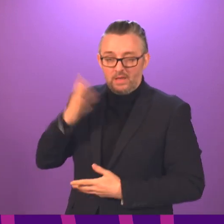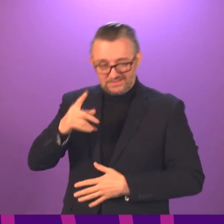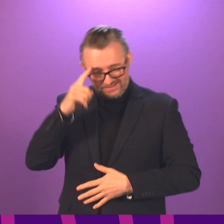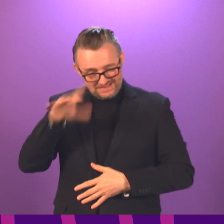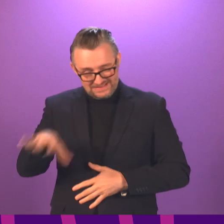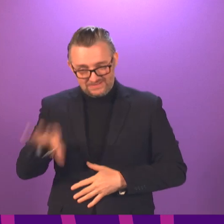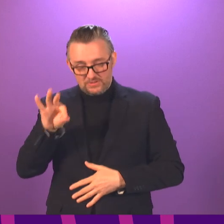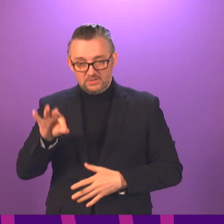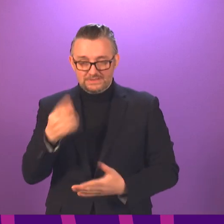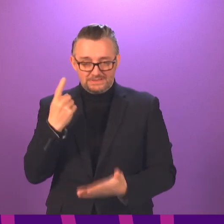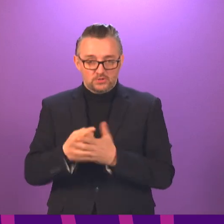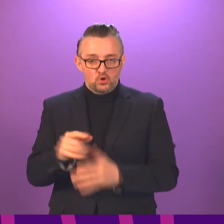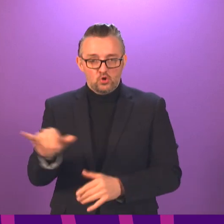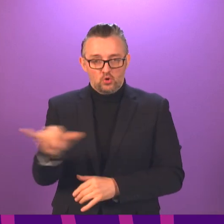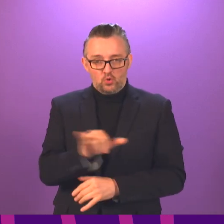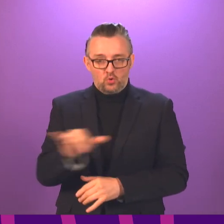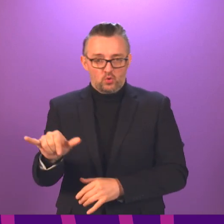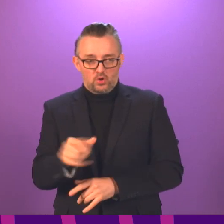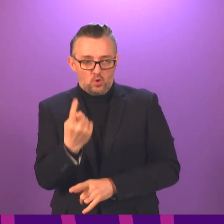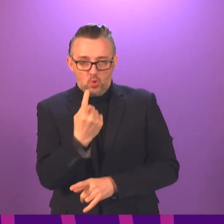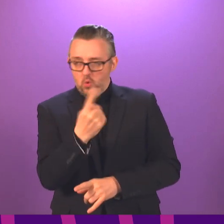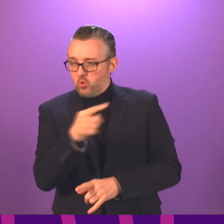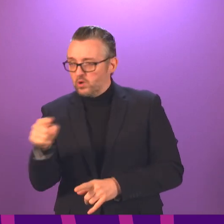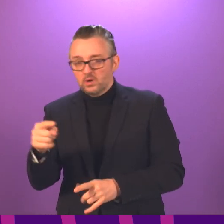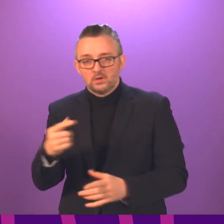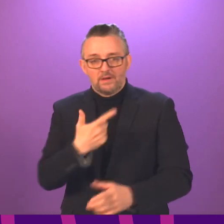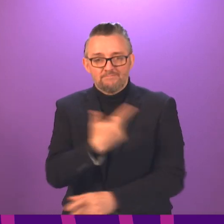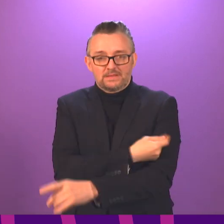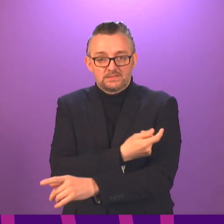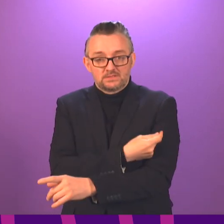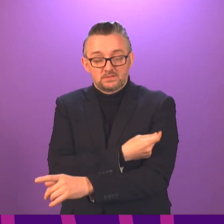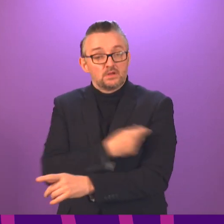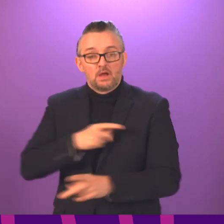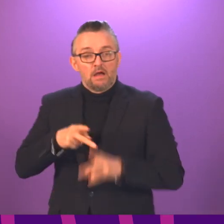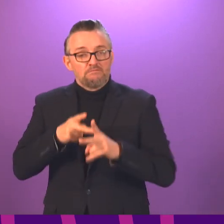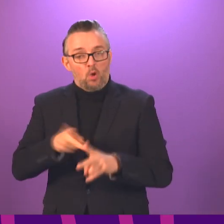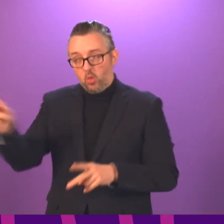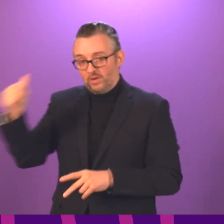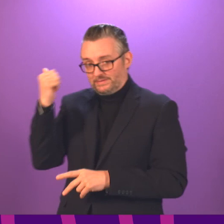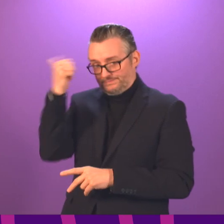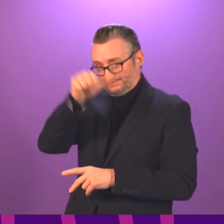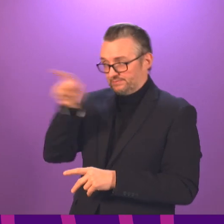gets vaccinated and following the expert advice is the right way to make those choices. We